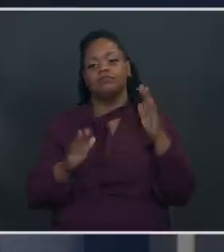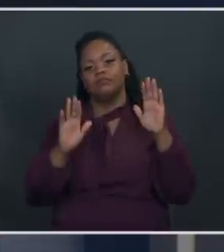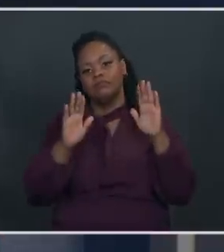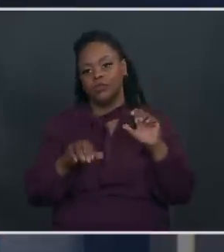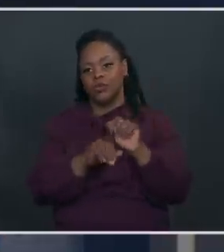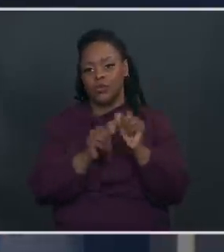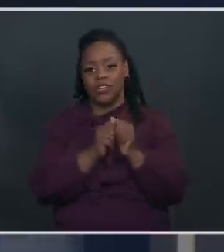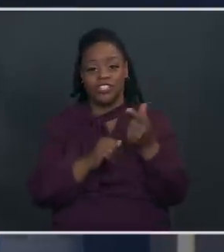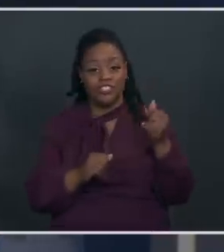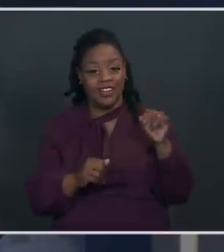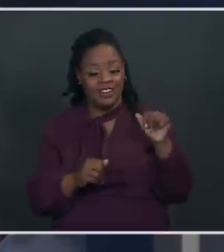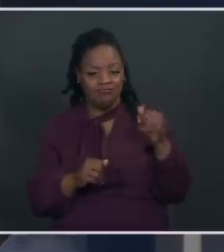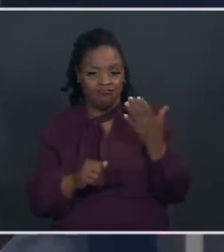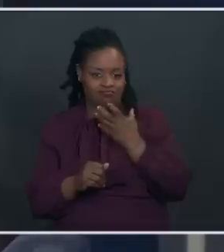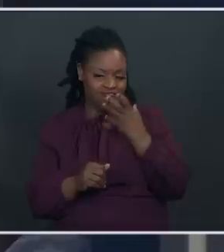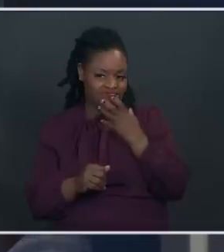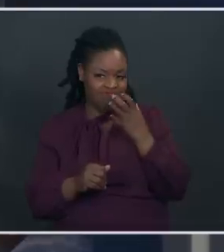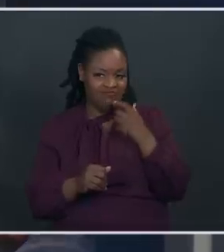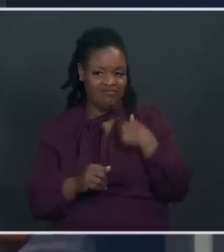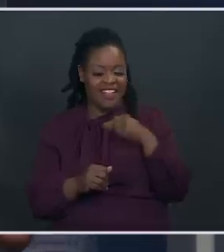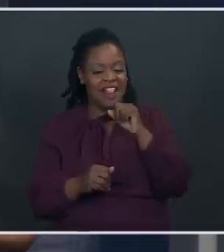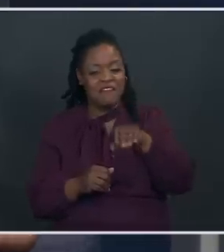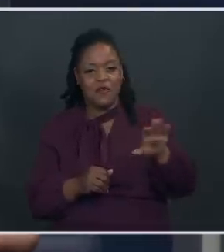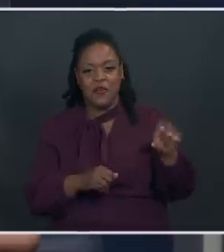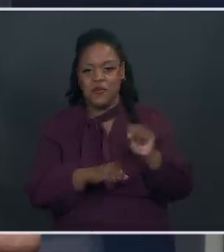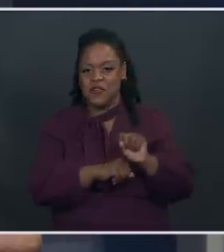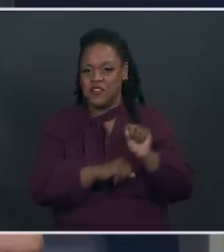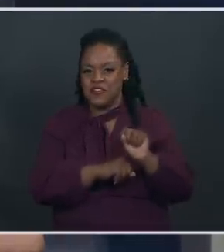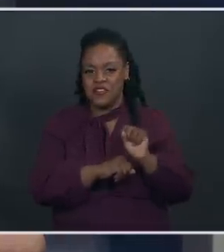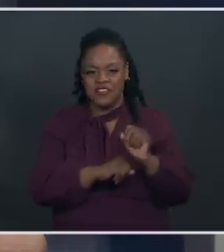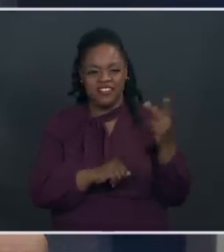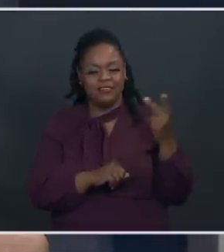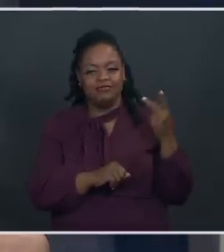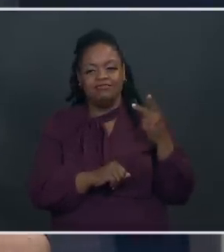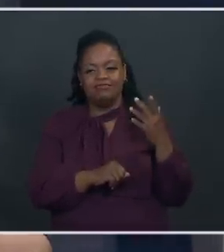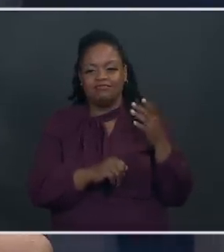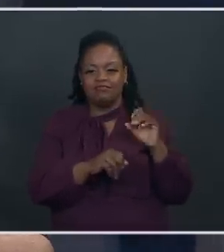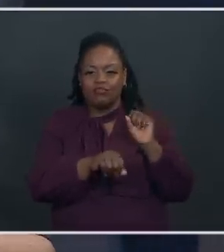I'm a big fan of Gina's. Gina and I worked very, very closely together during the campaign,